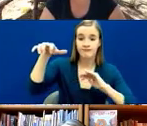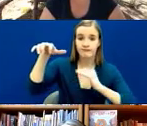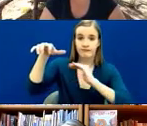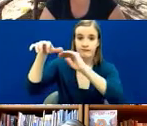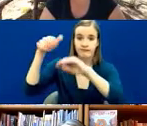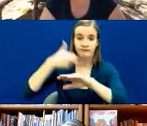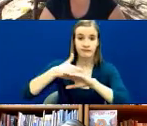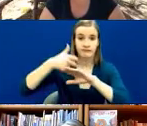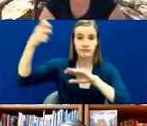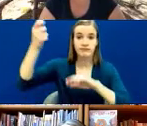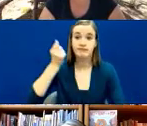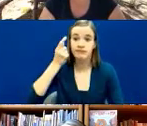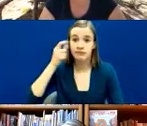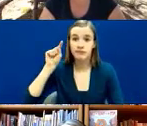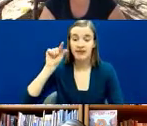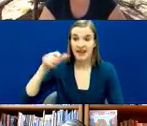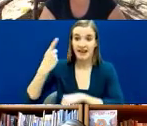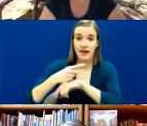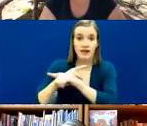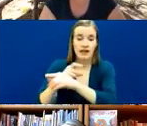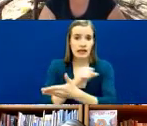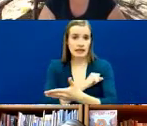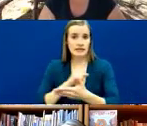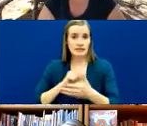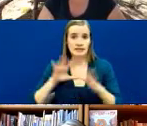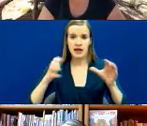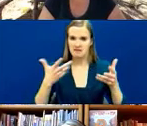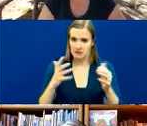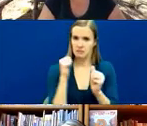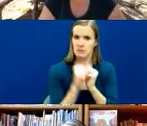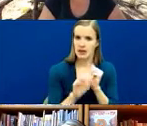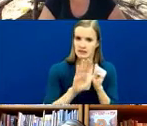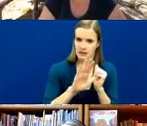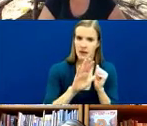version of the ADA, but Congress was still delaying the passage. And so what